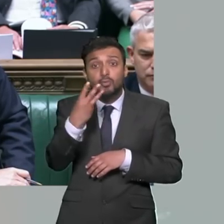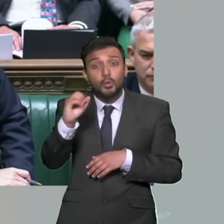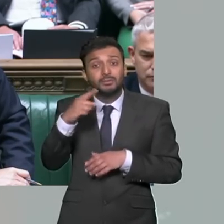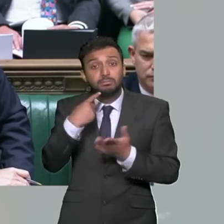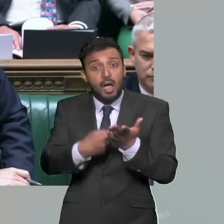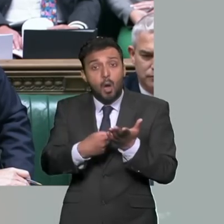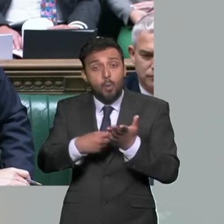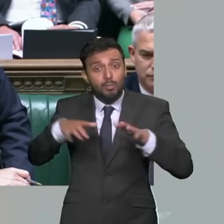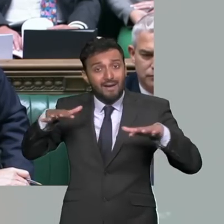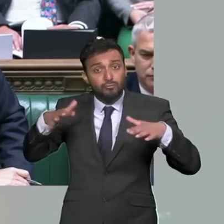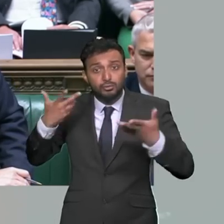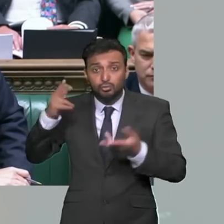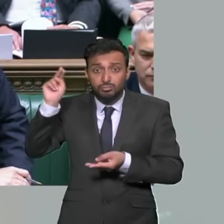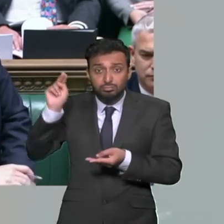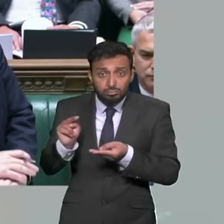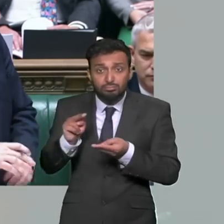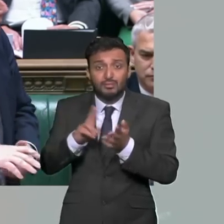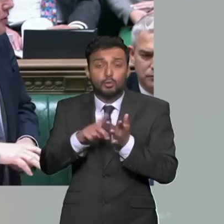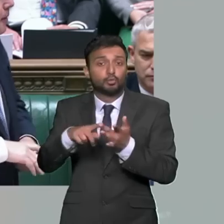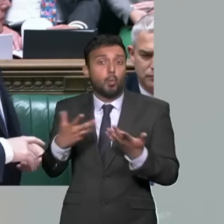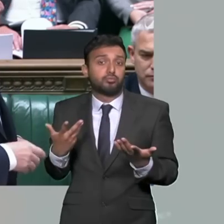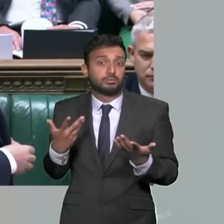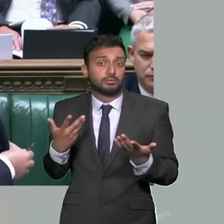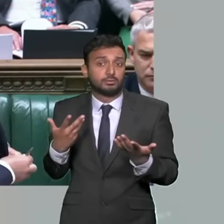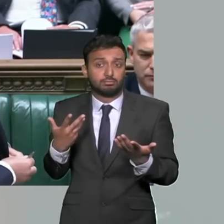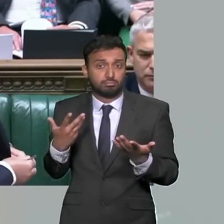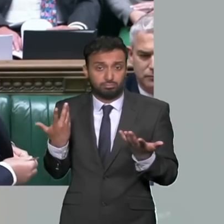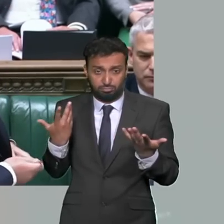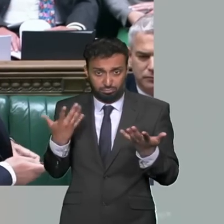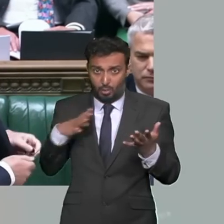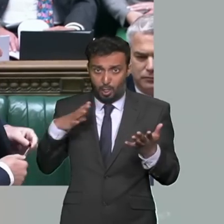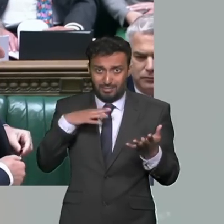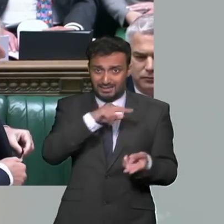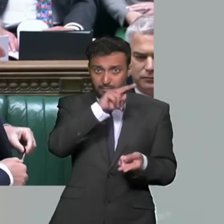who pay NICs. How can we afford that?